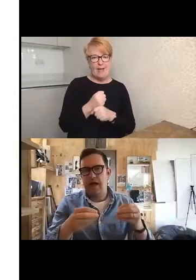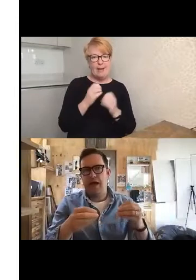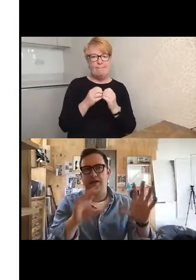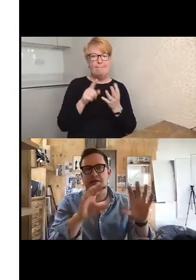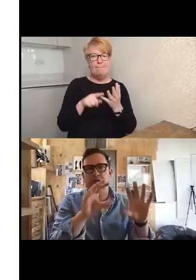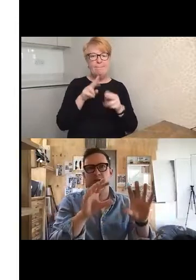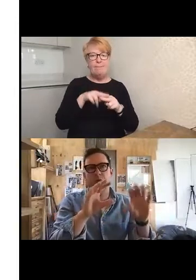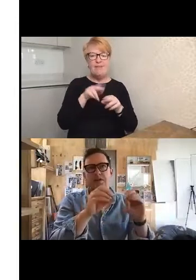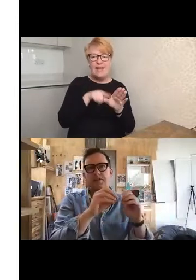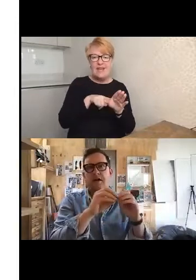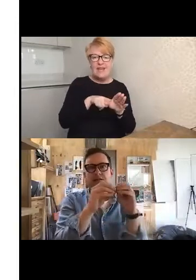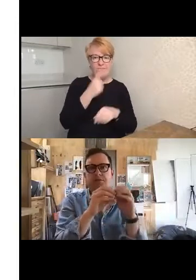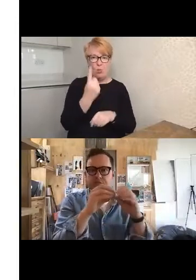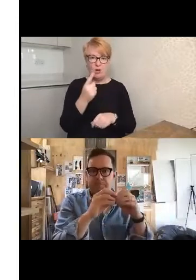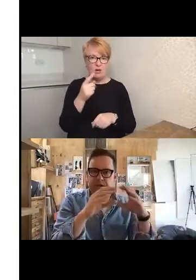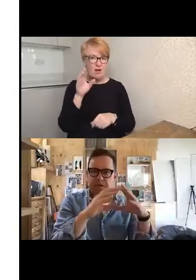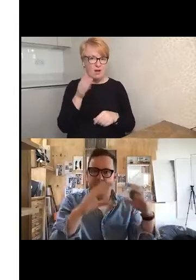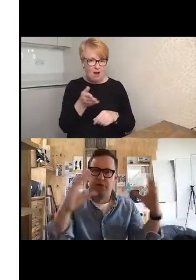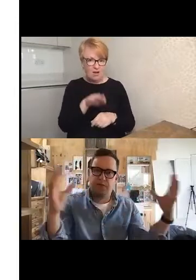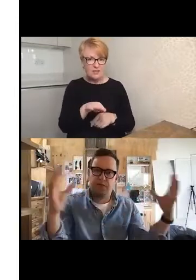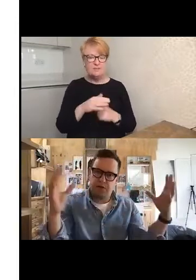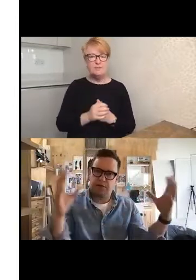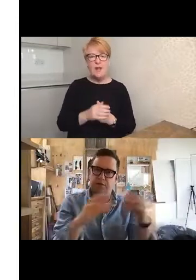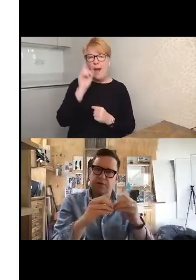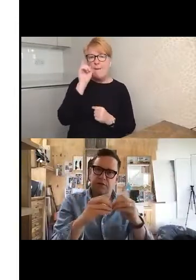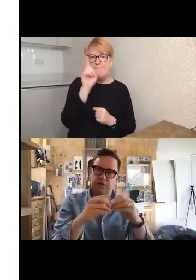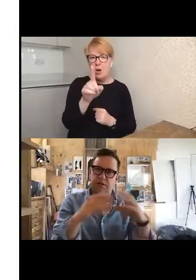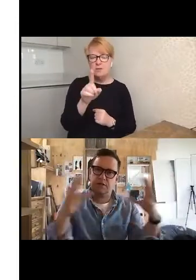And there's, what it's done is also expanded the idea of what an arts organisation is,